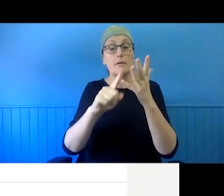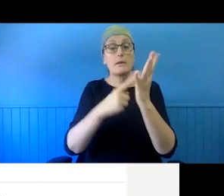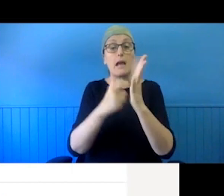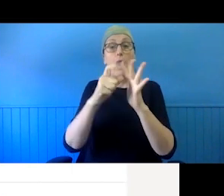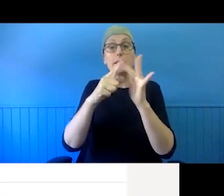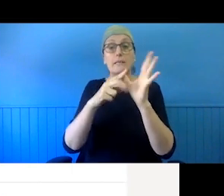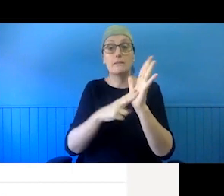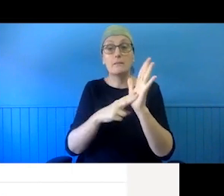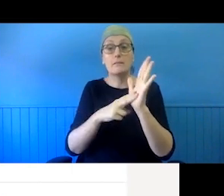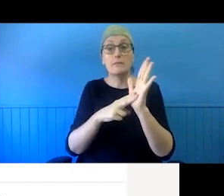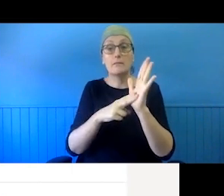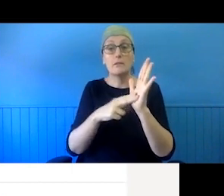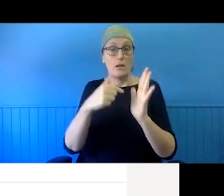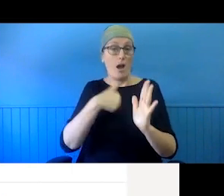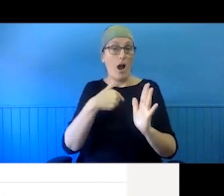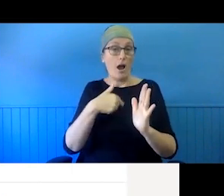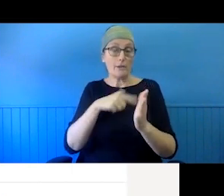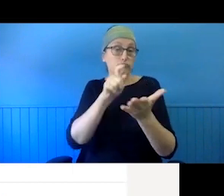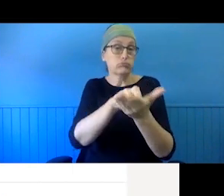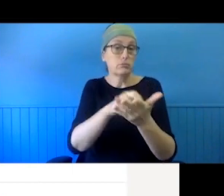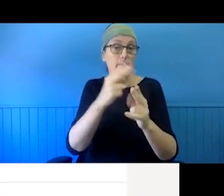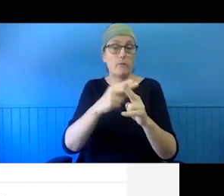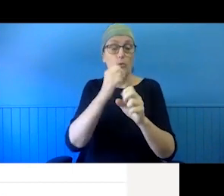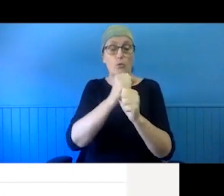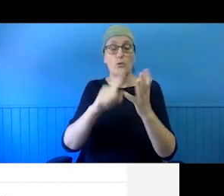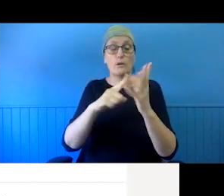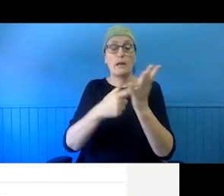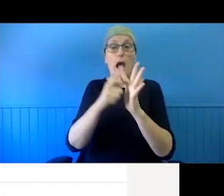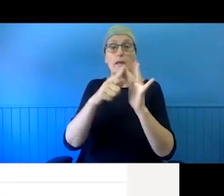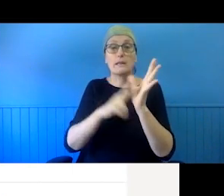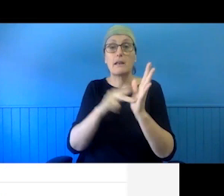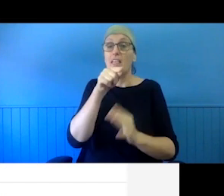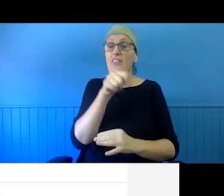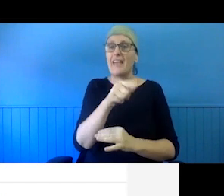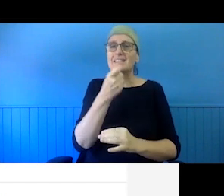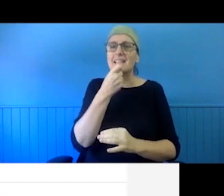Guardian - is a bit like Time Out - never been more read, never made